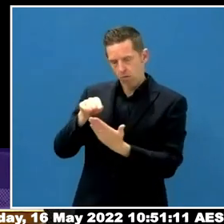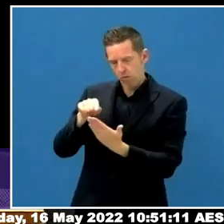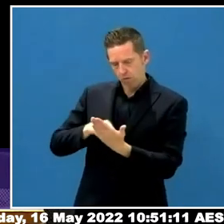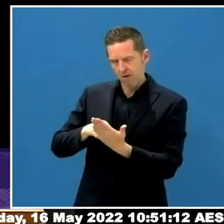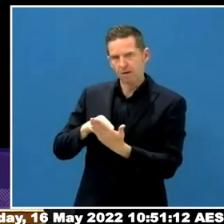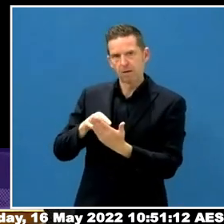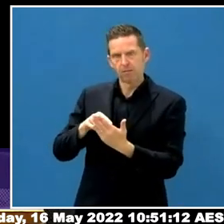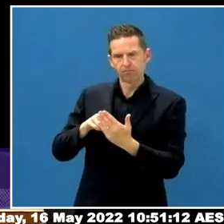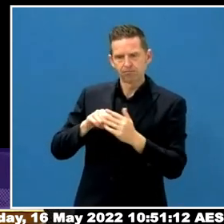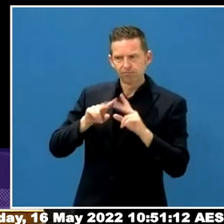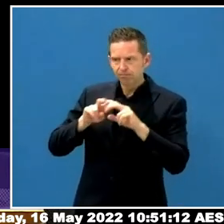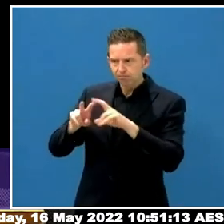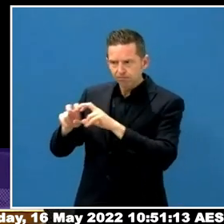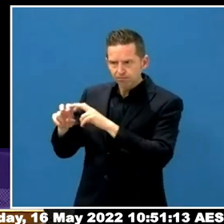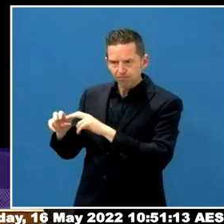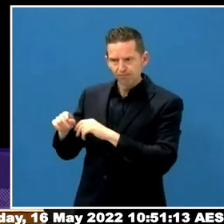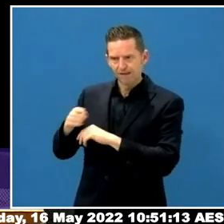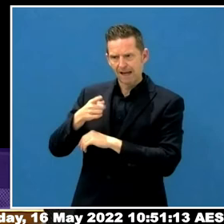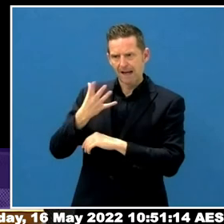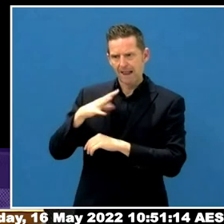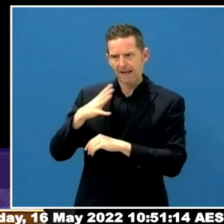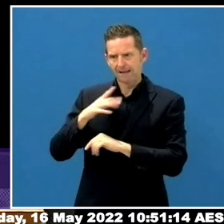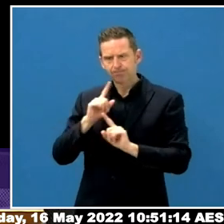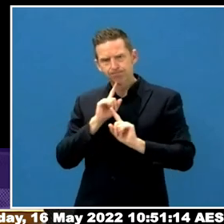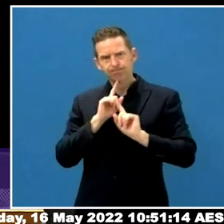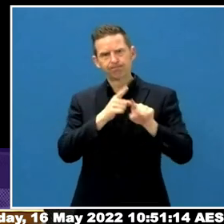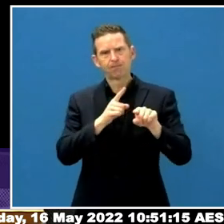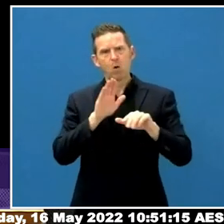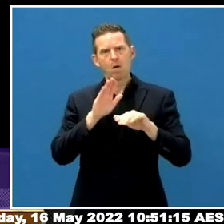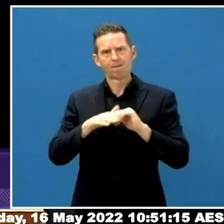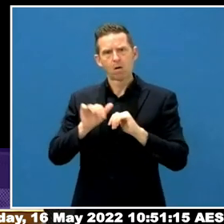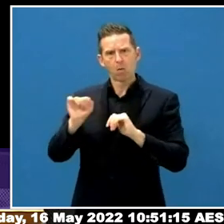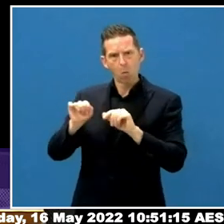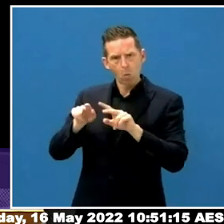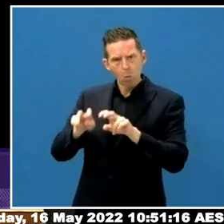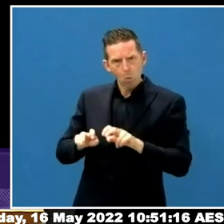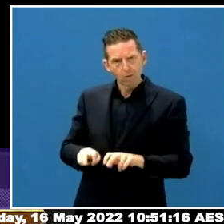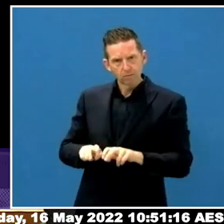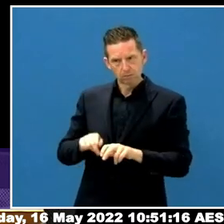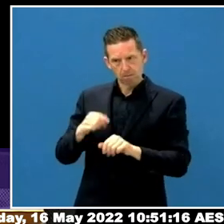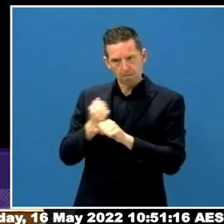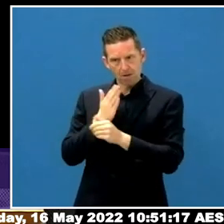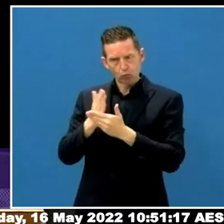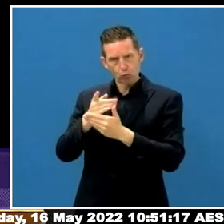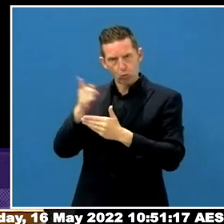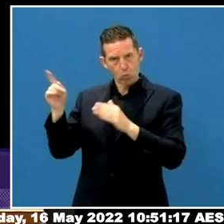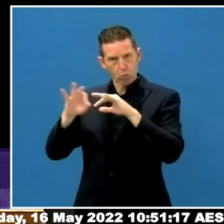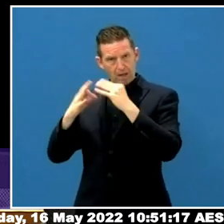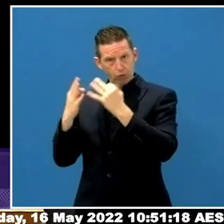service providers under the NDIS, assessing their suitability to obtain and maintain